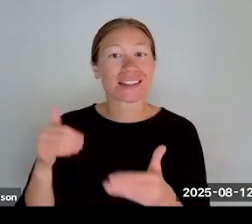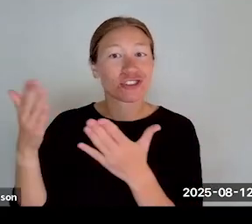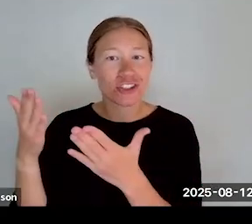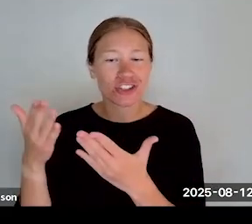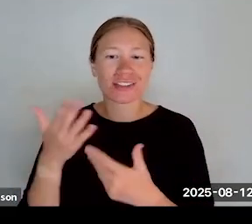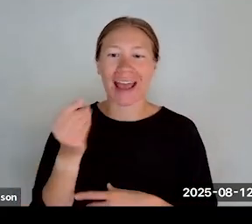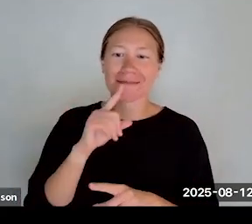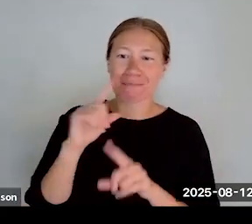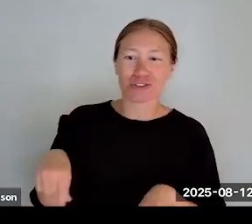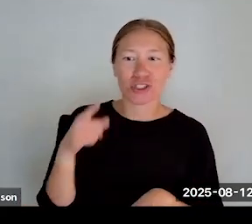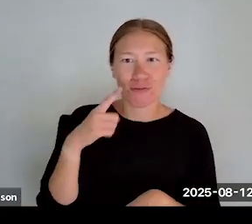that we receive in our office.